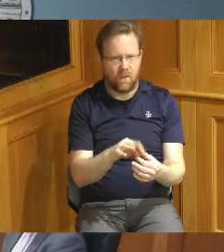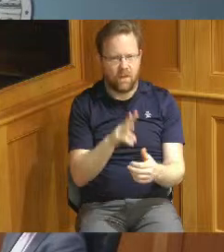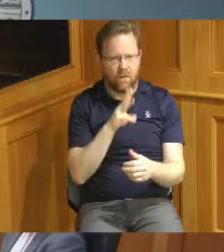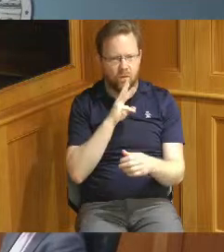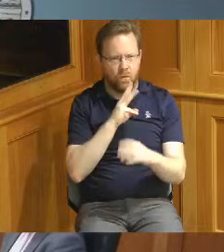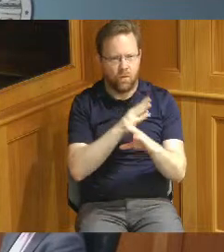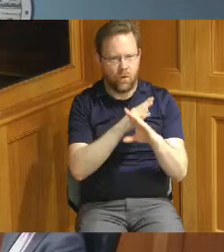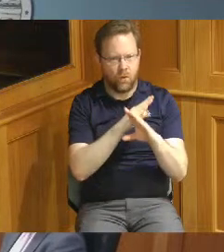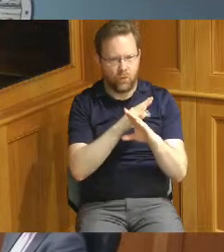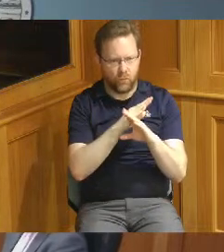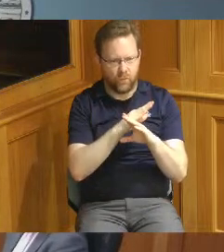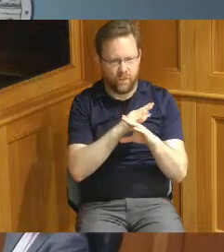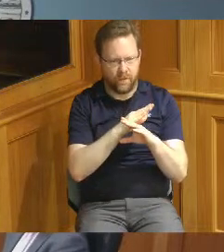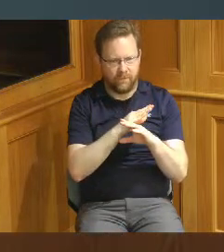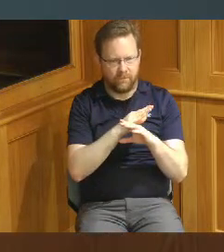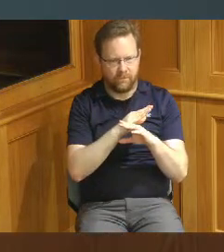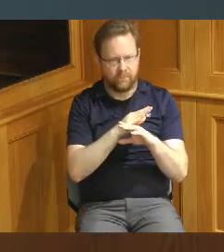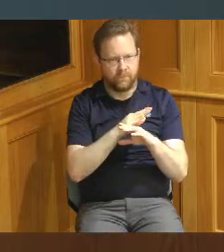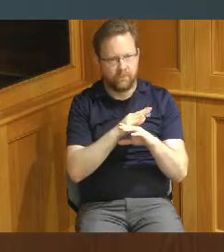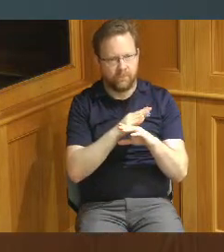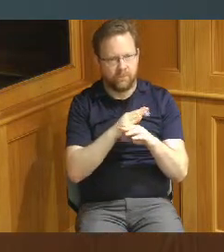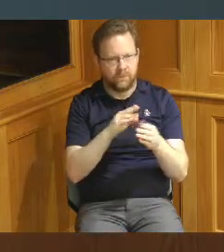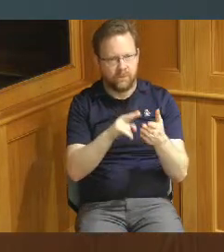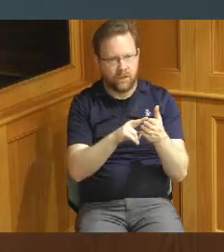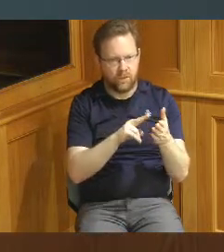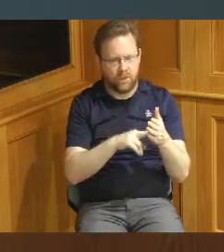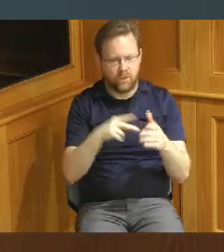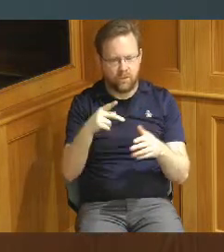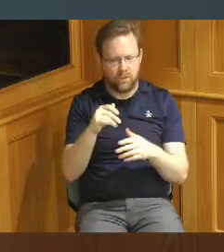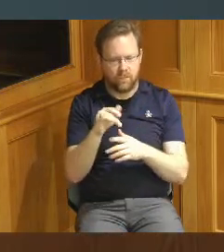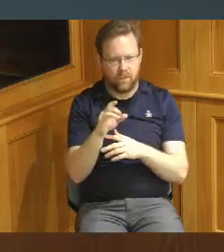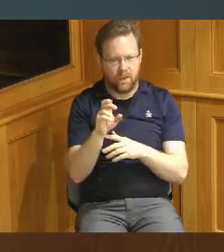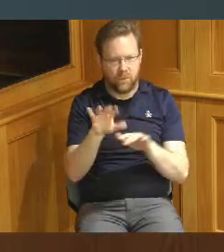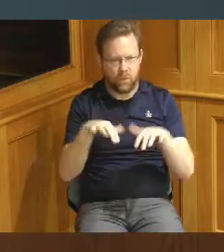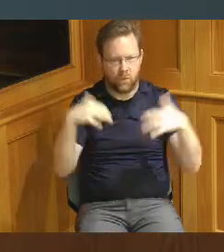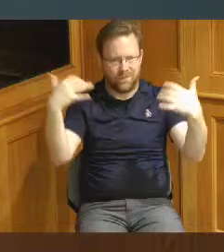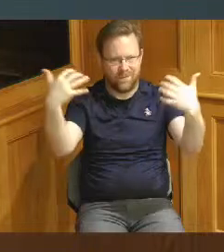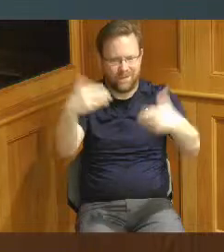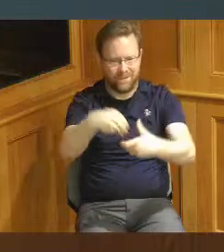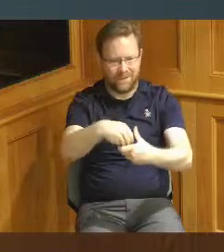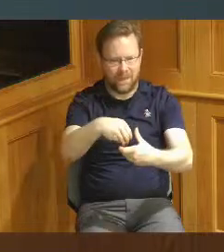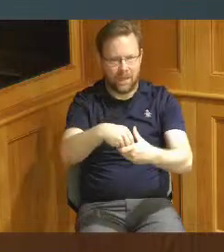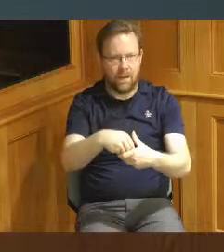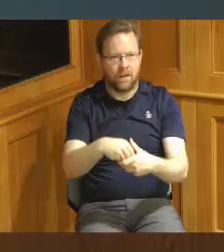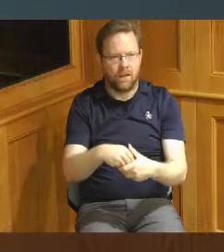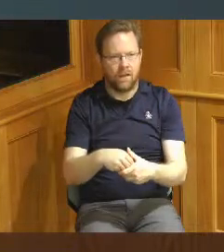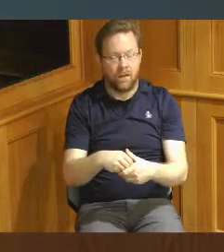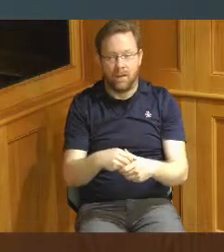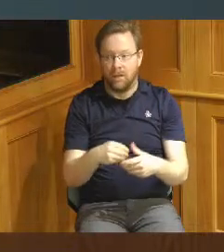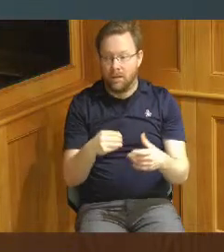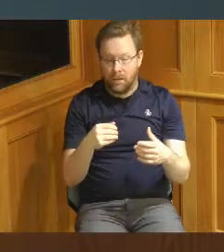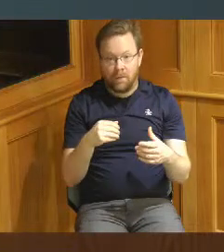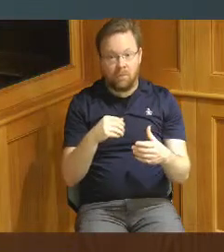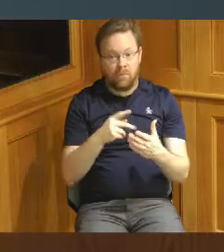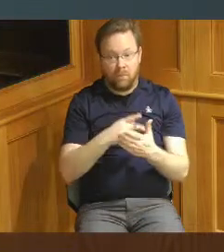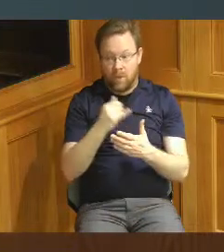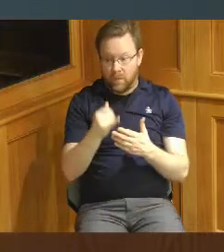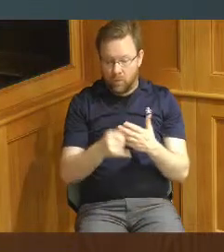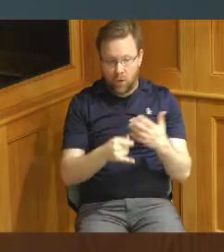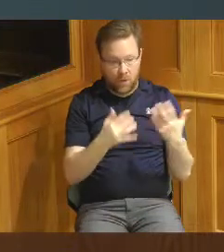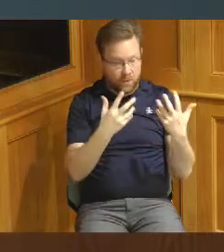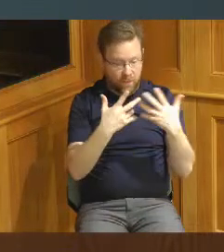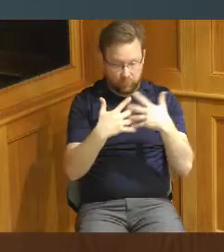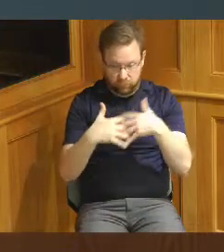and those things without any co-pay fee so that's tomorrow 10 a.m. till 3 p.m. so I